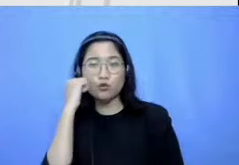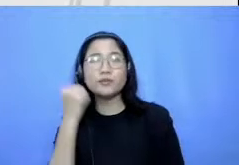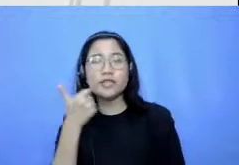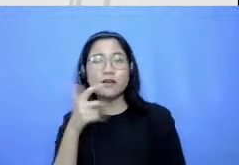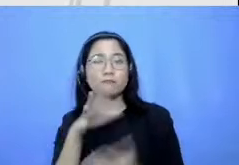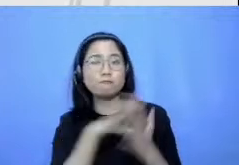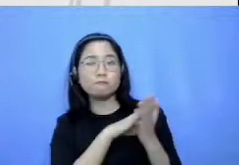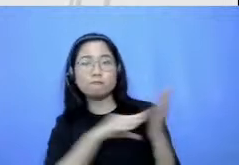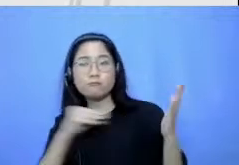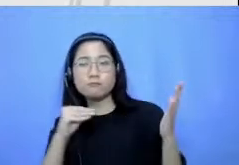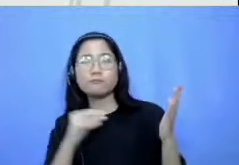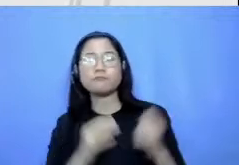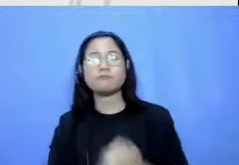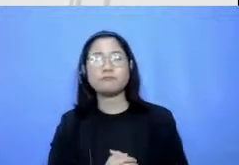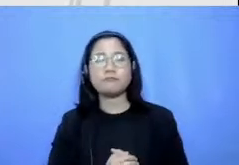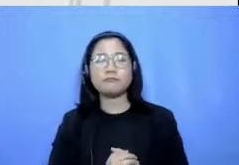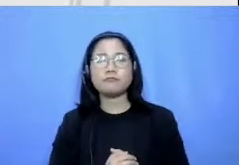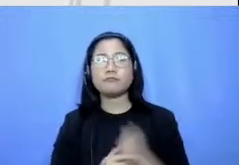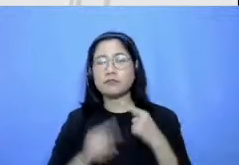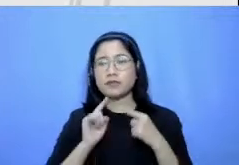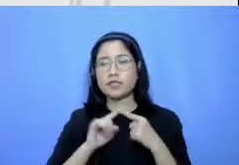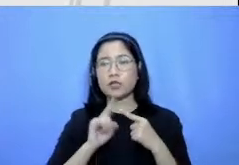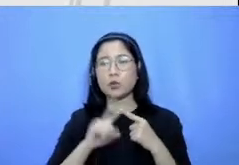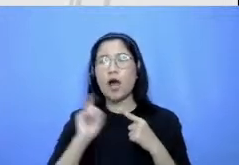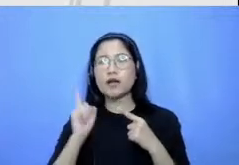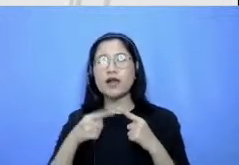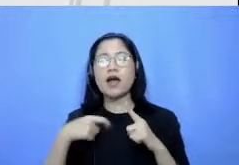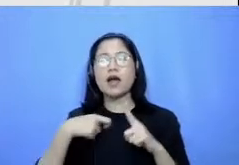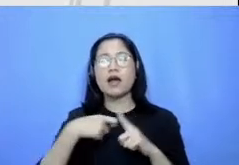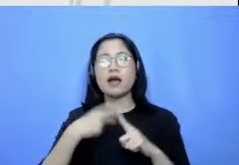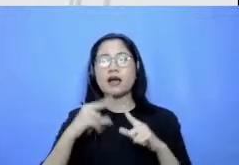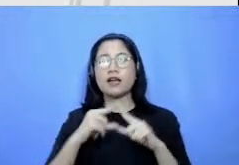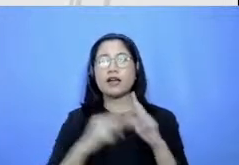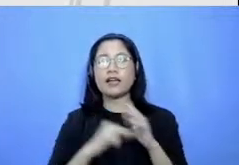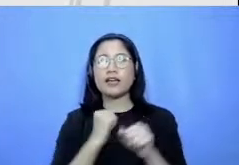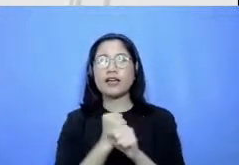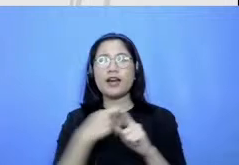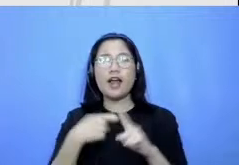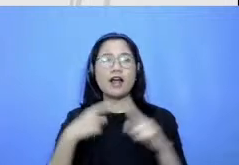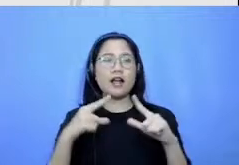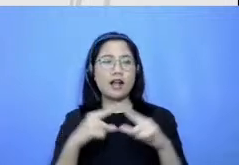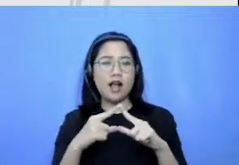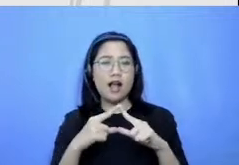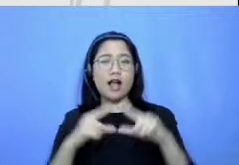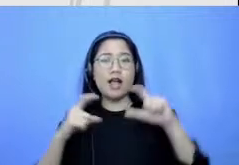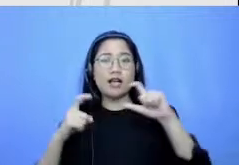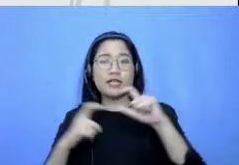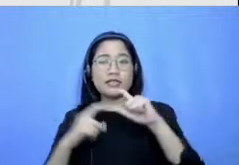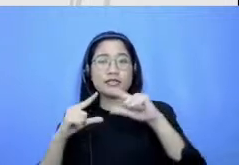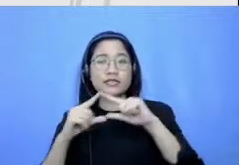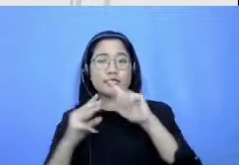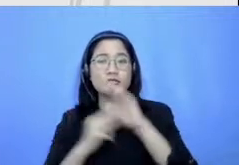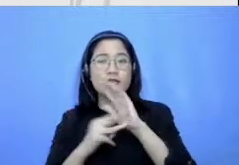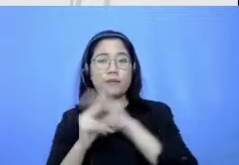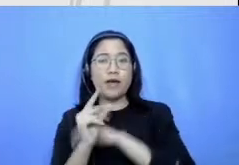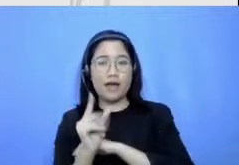tell you about Sis, one framework is called the SMA framework. Hope we will tell you This is to ladies and gentlemen